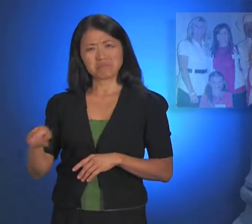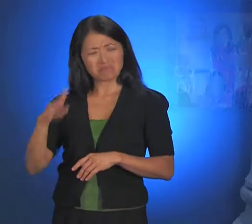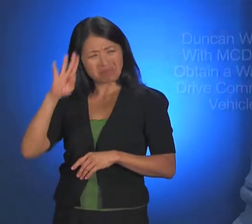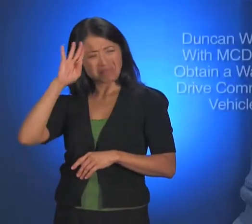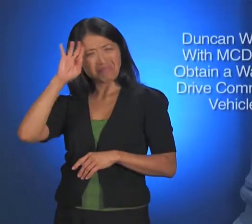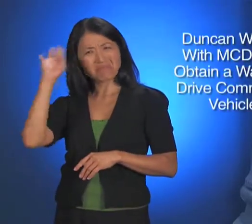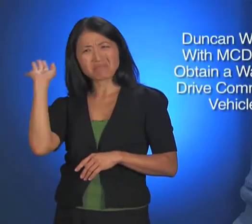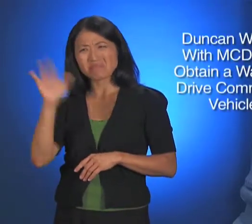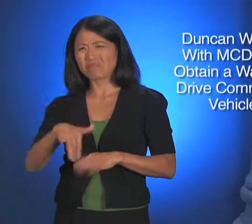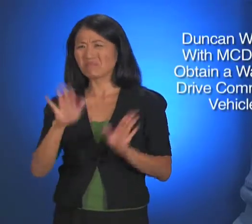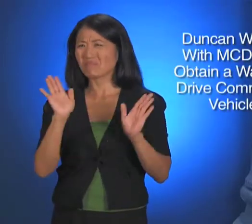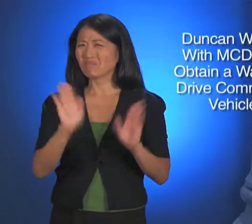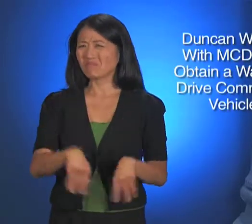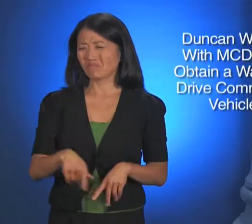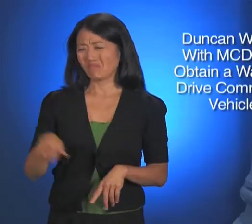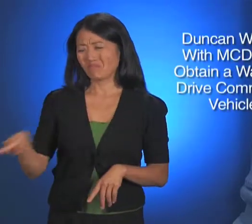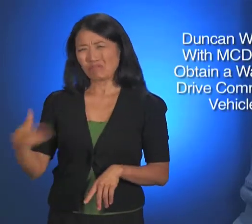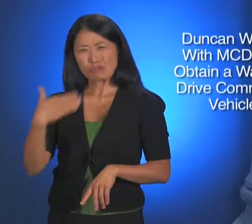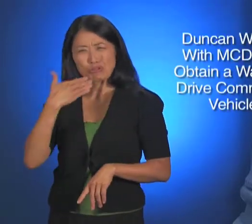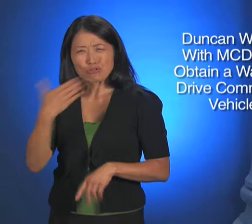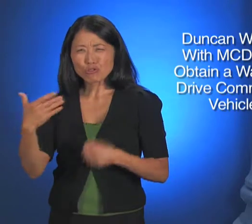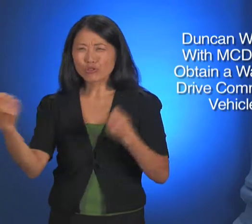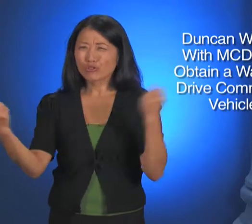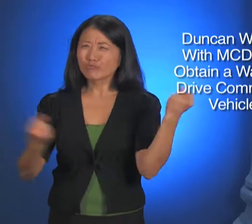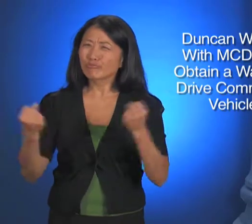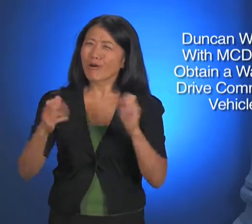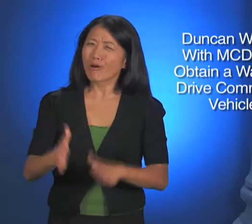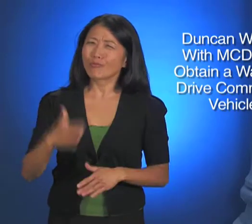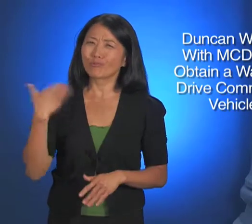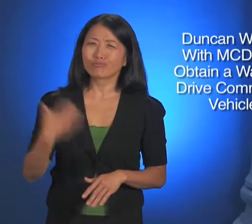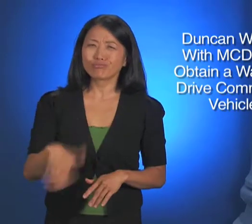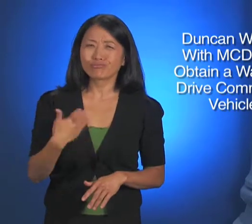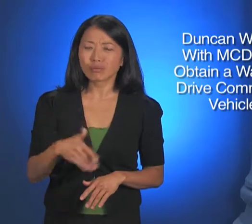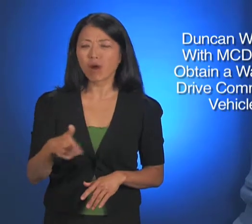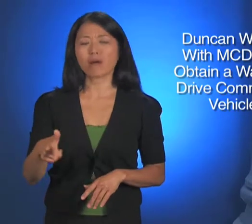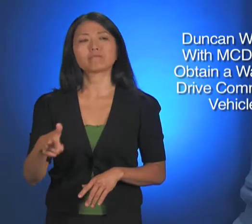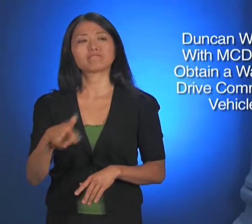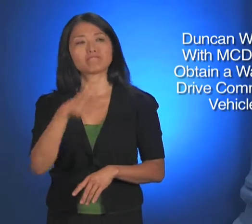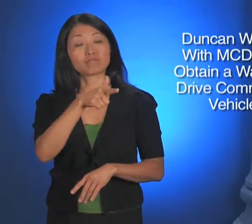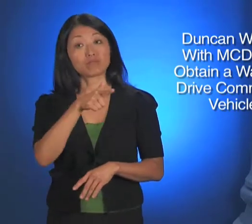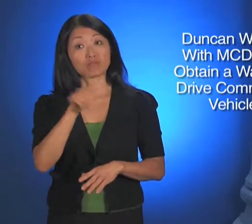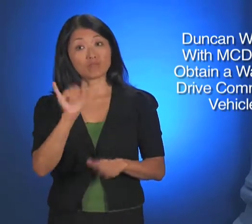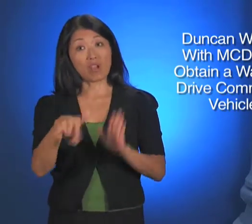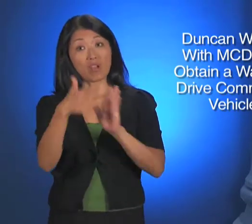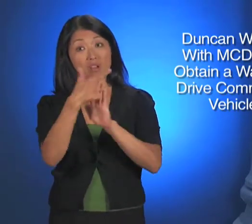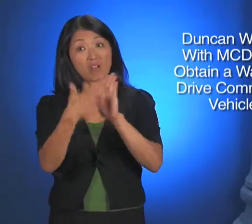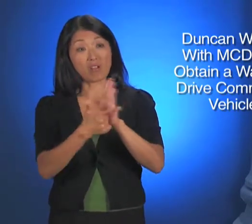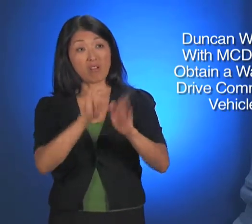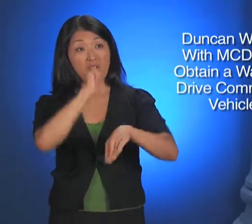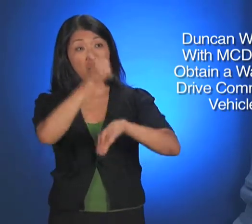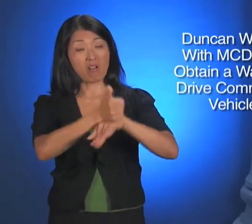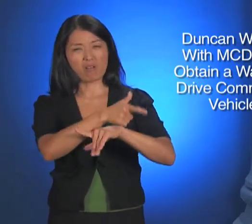Duncan knew he was a safe driver and believed the law was unfair.